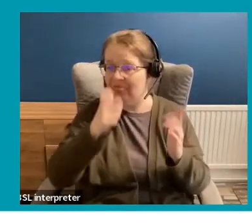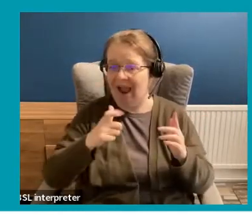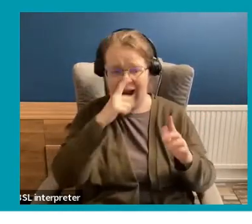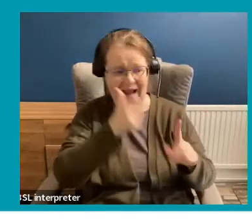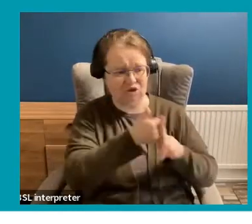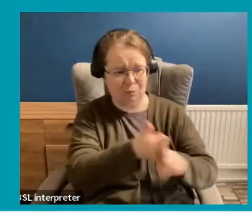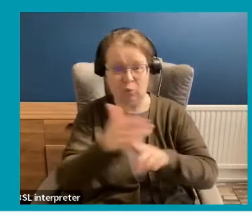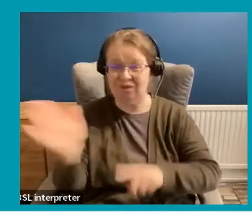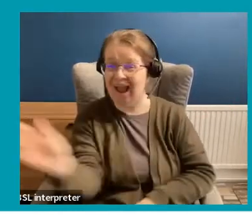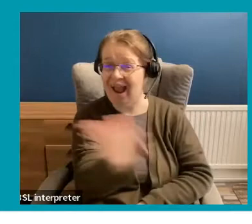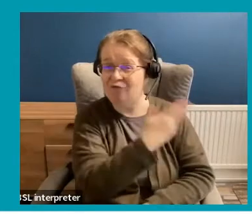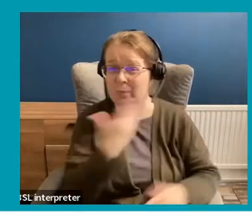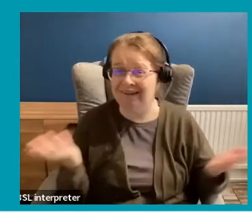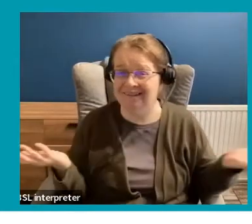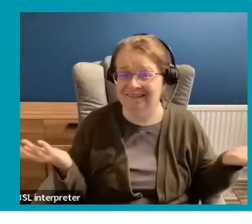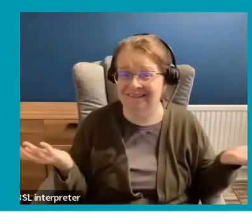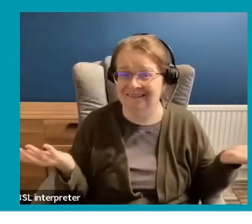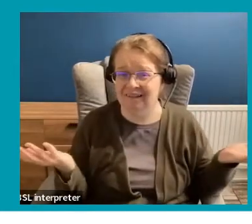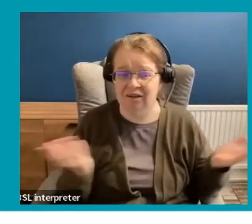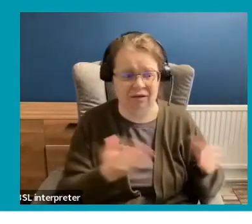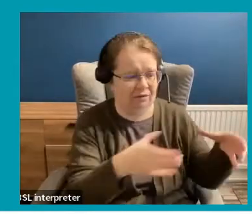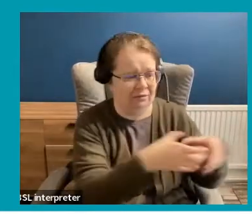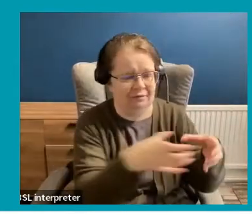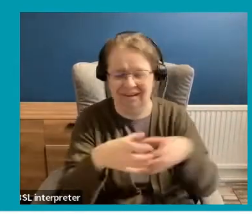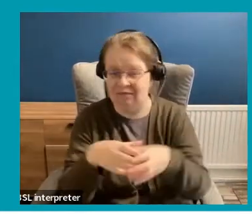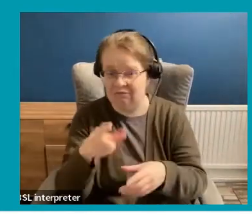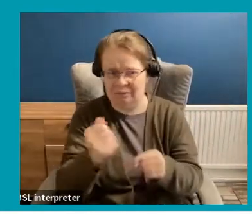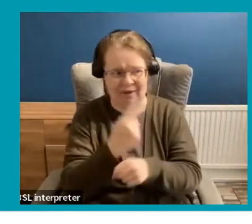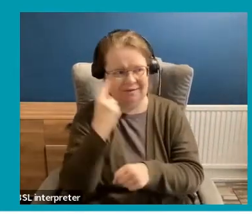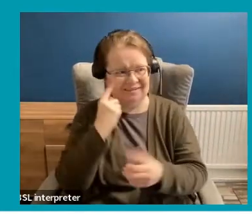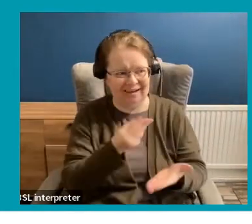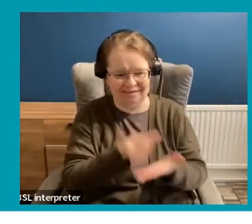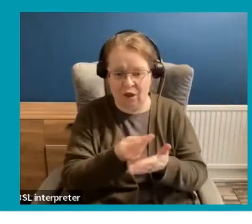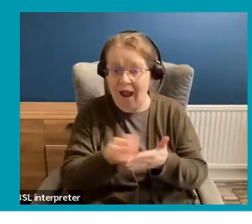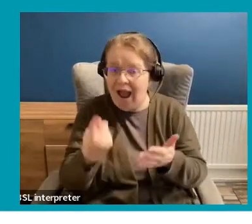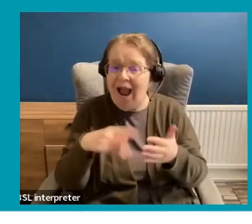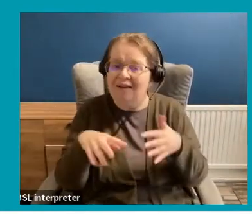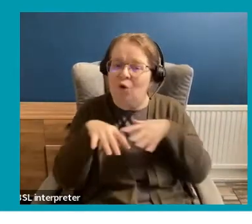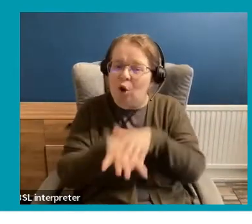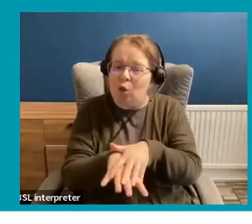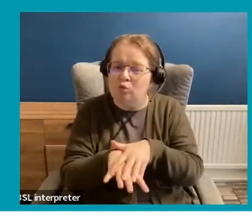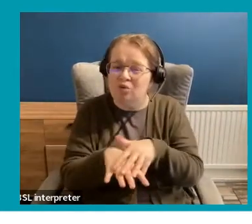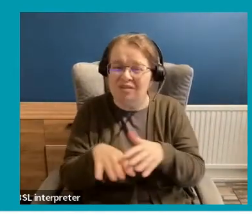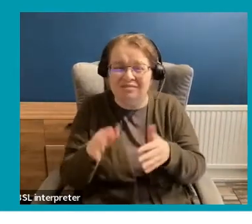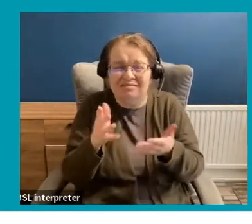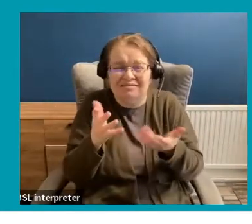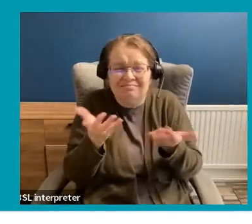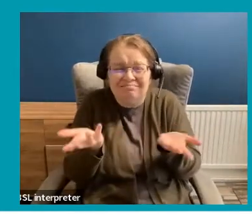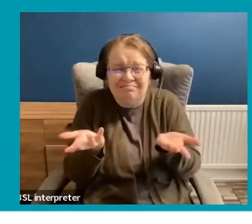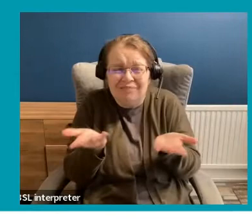That makes much more sense That's really good and also it does not exclude anyone because I think financially and from and inclusion point of view and from every point of view, it's common sense.